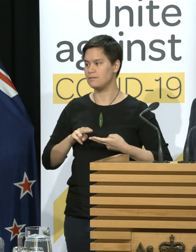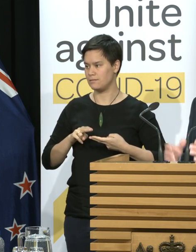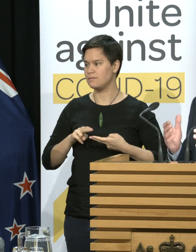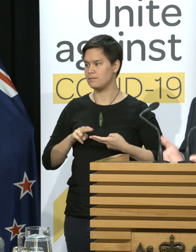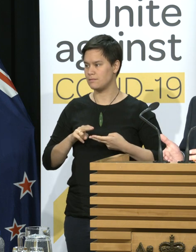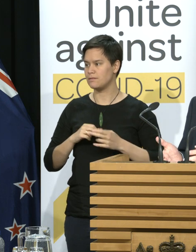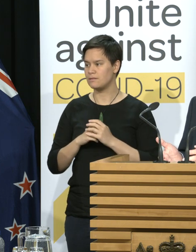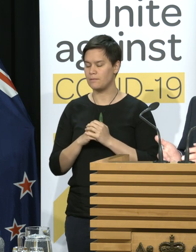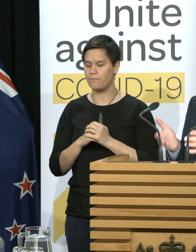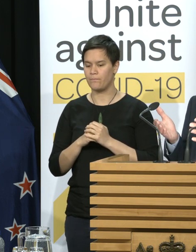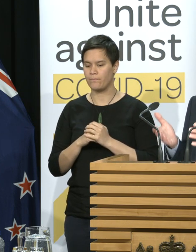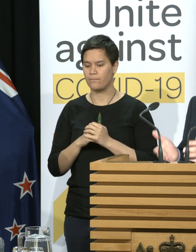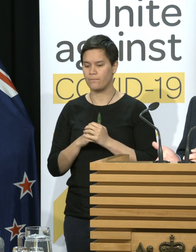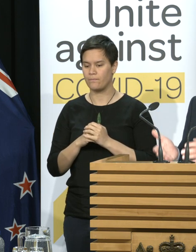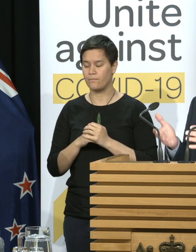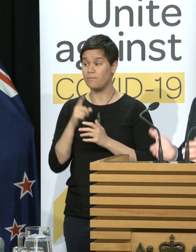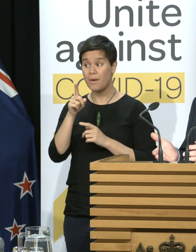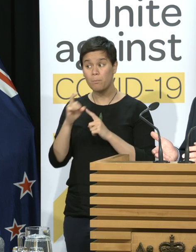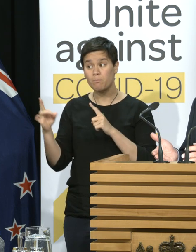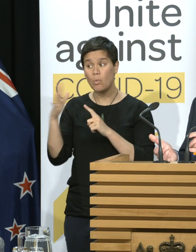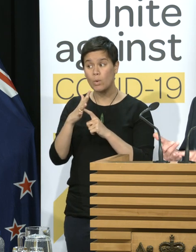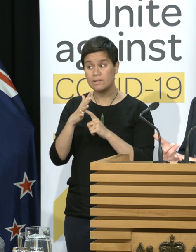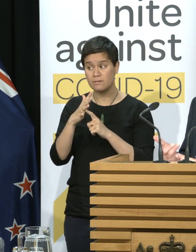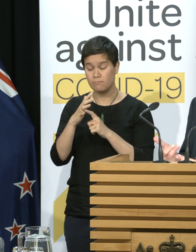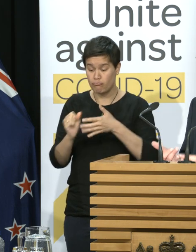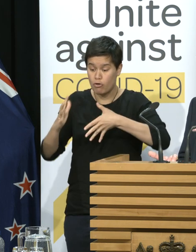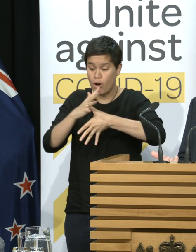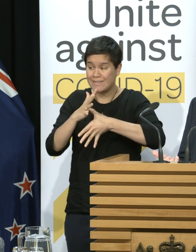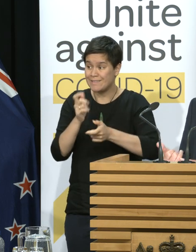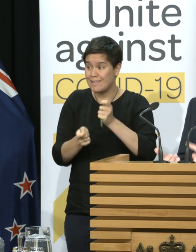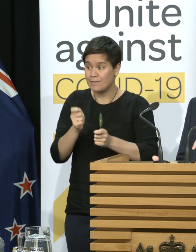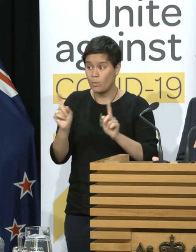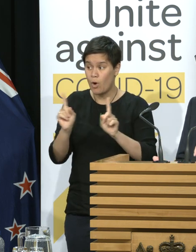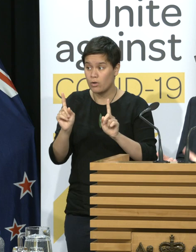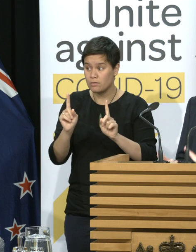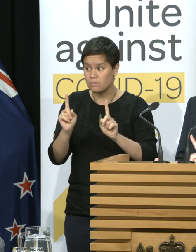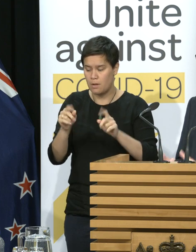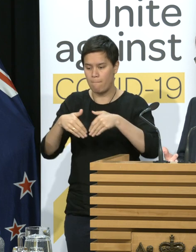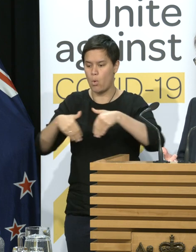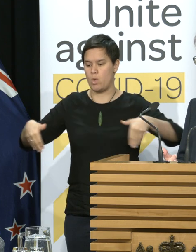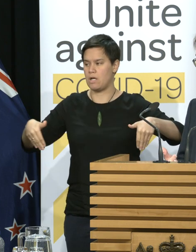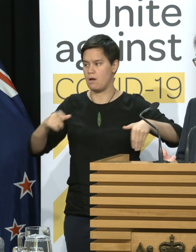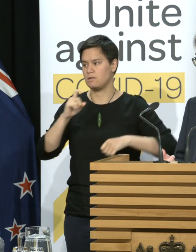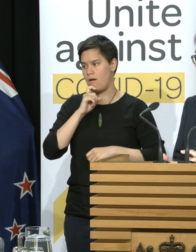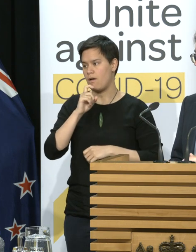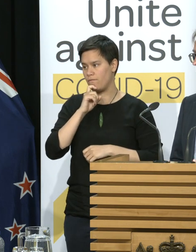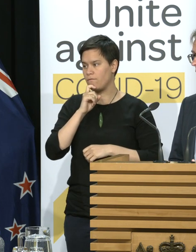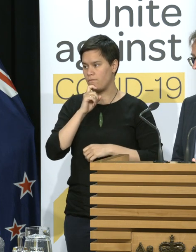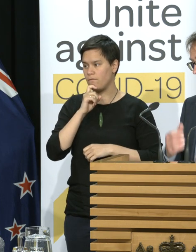is the really thorough testing that is mandated and is now in place around the border. And so aircrews, maritime, and airports.